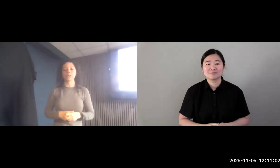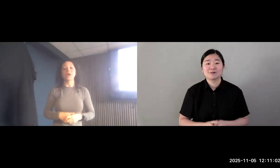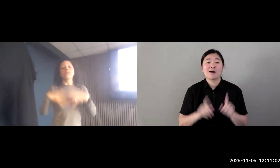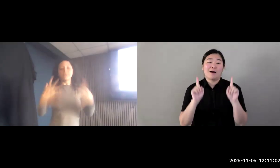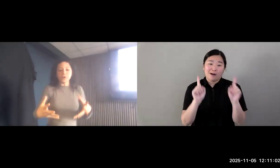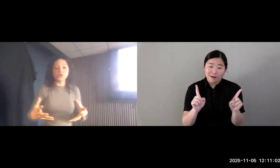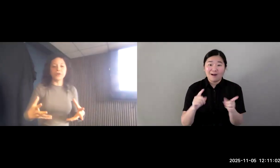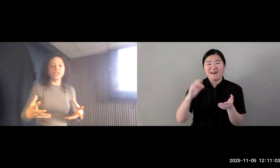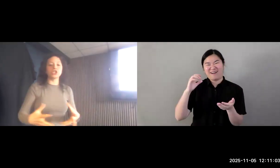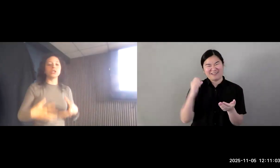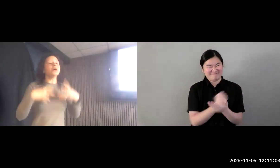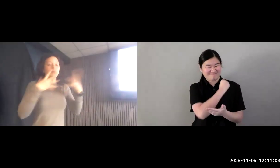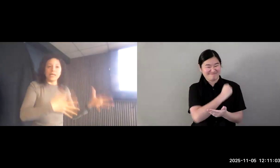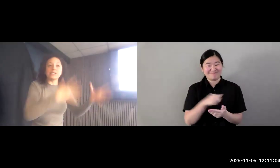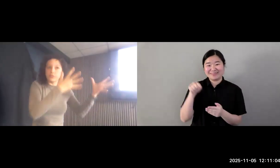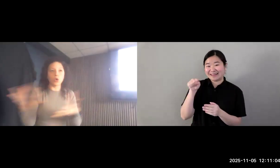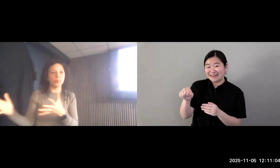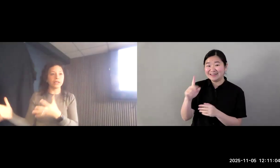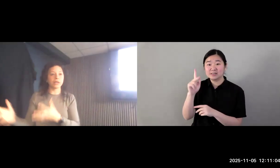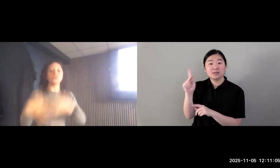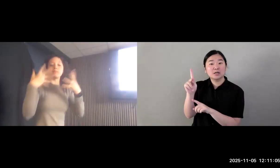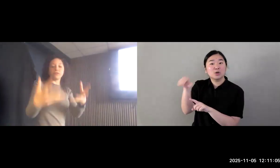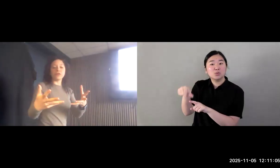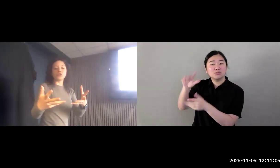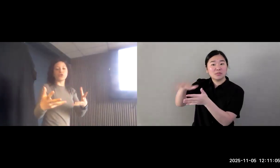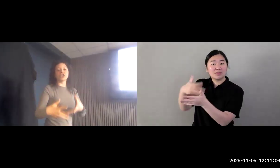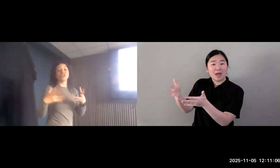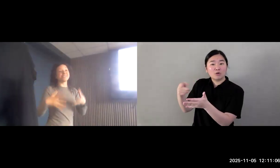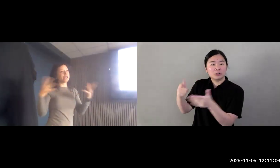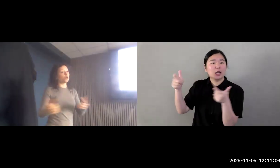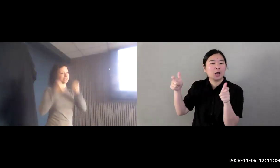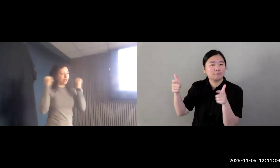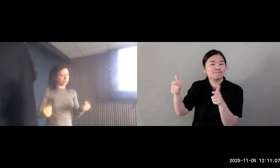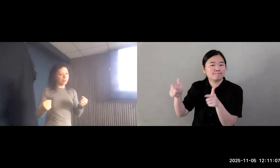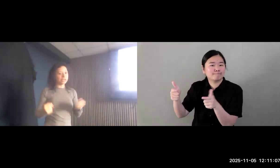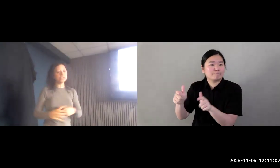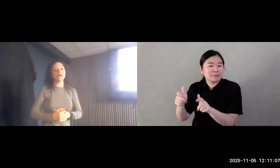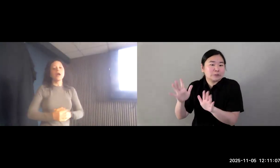The first generation, yes, they're all bilinguals, but the first generation is KQSL dominant.